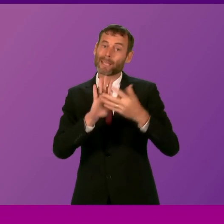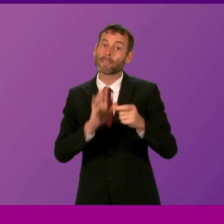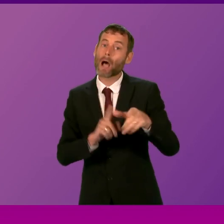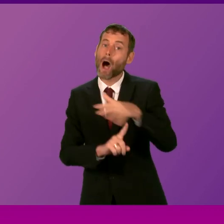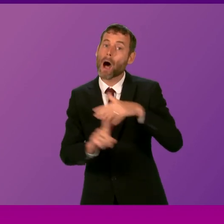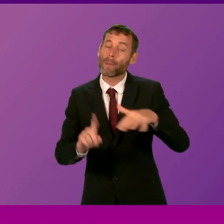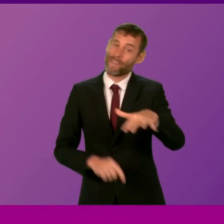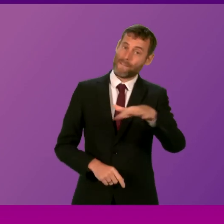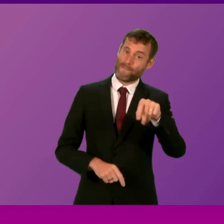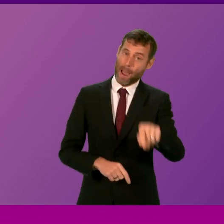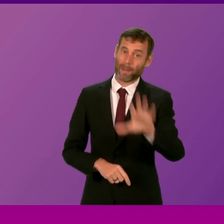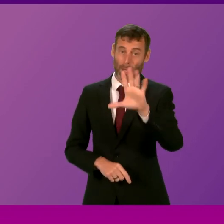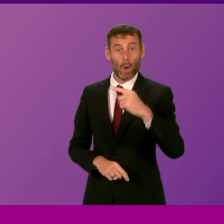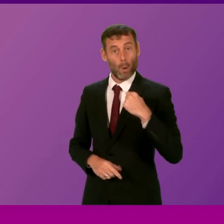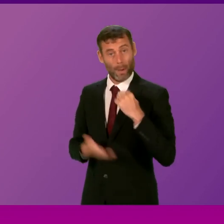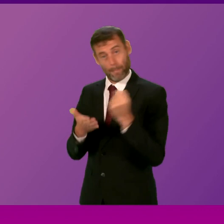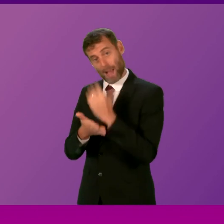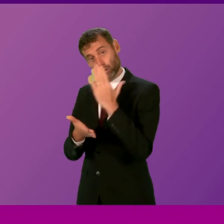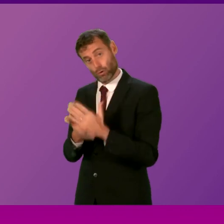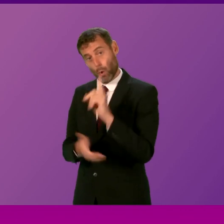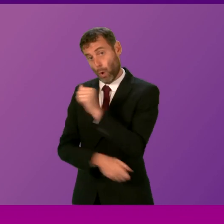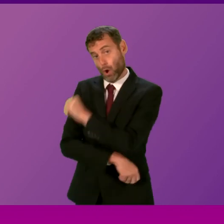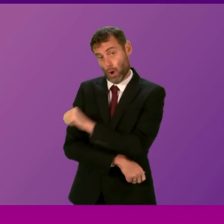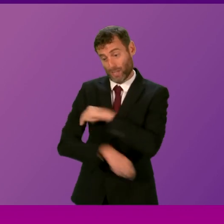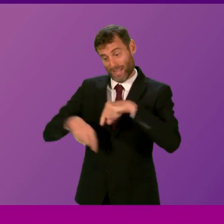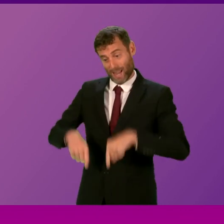of course, made sure that nurses are better paid in Scotland than those elsewhere in